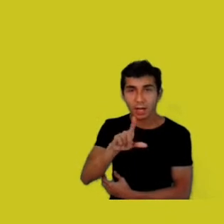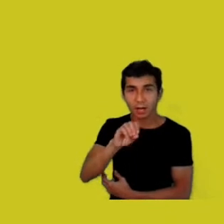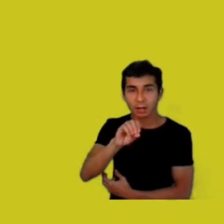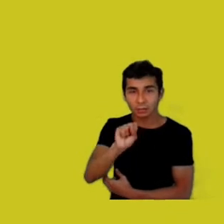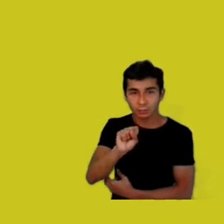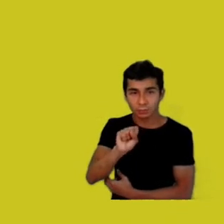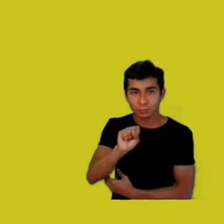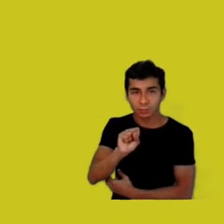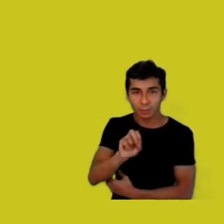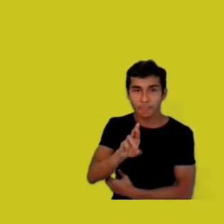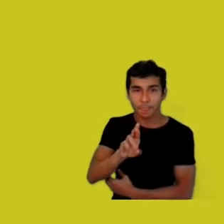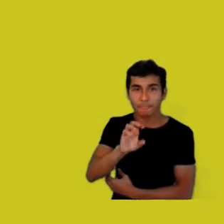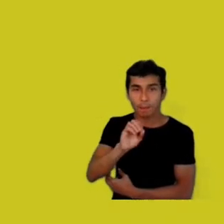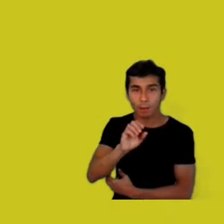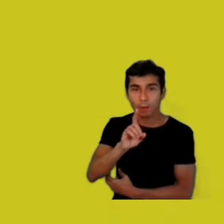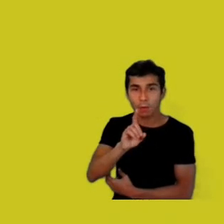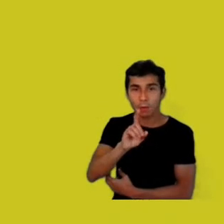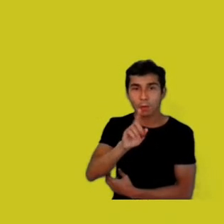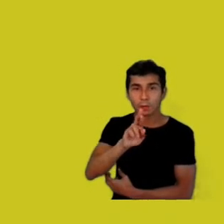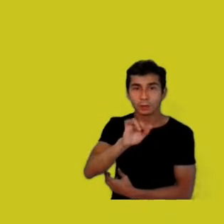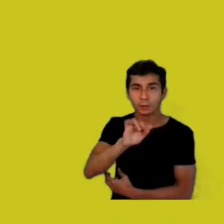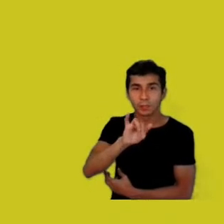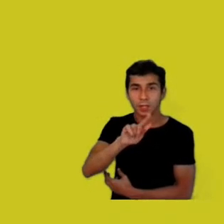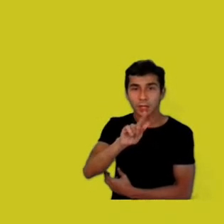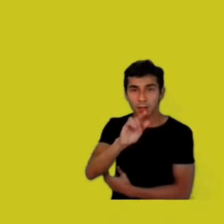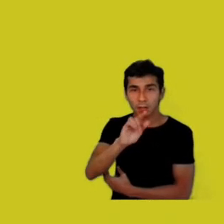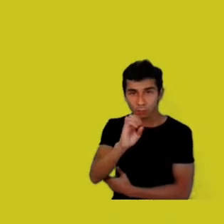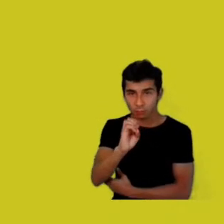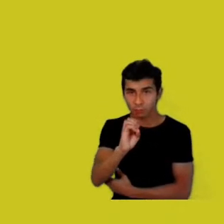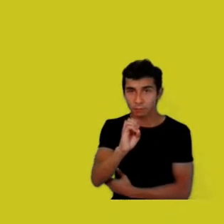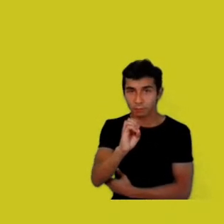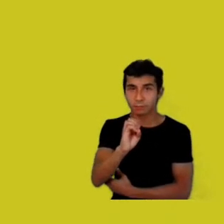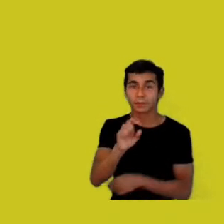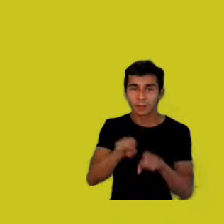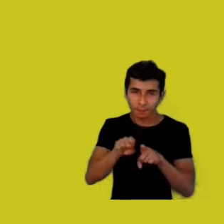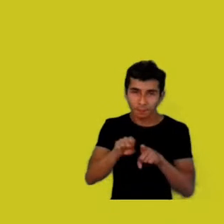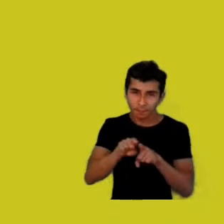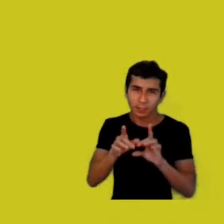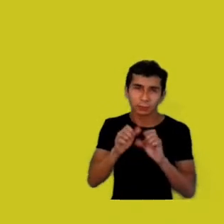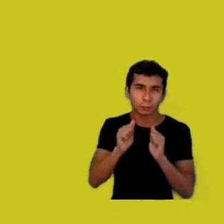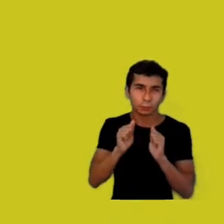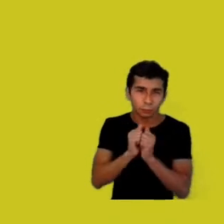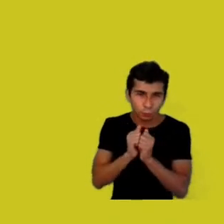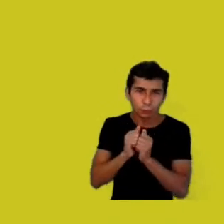Rodrigo, who is here as well, in this endeavor,